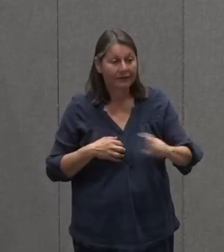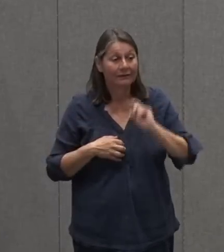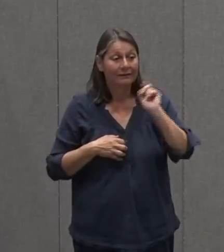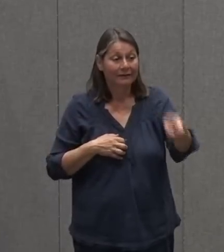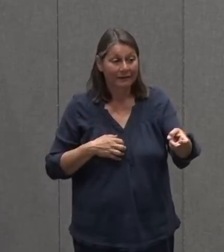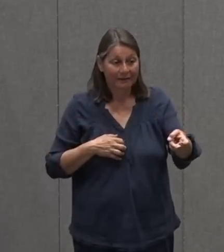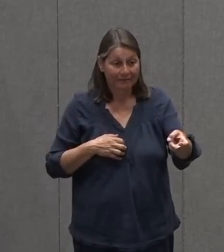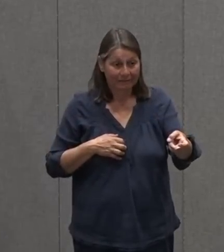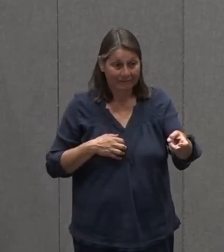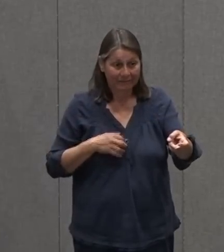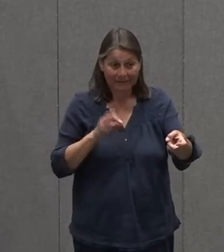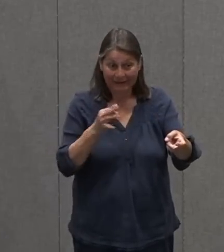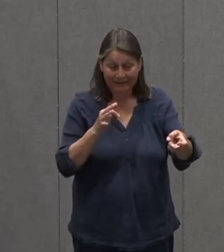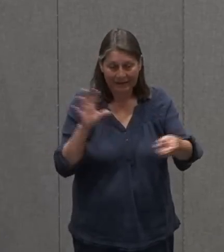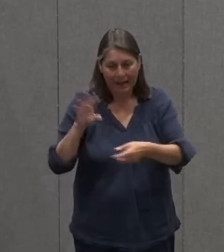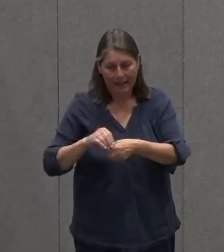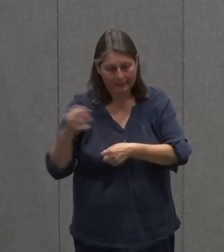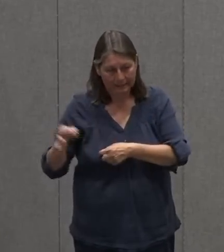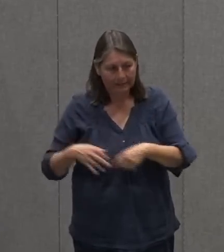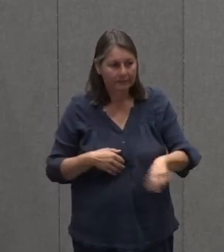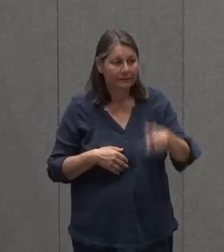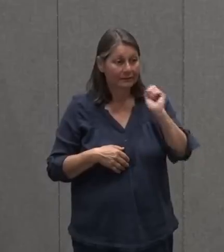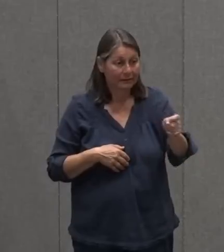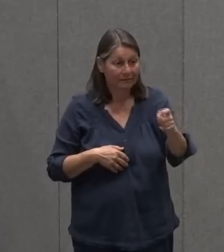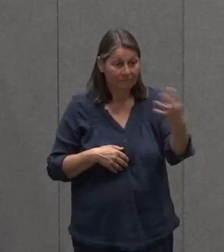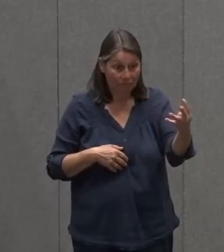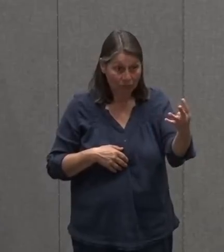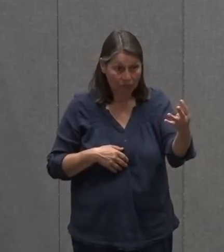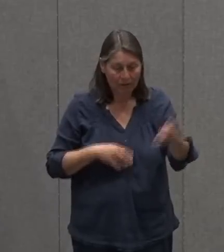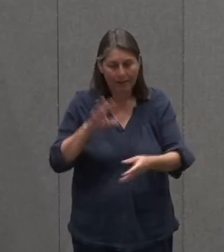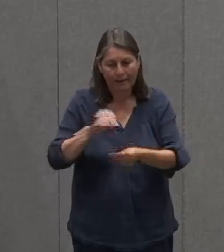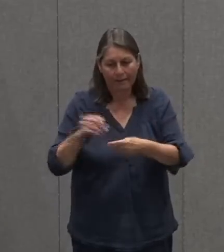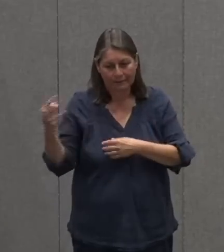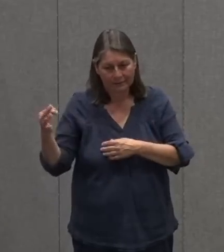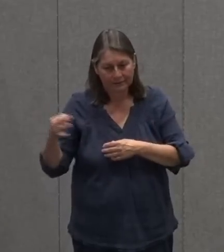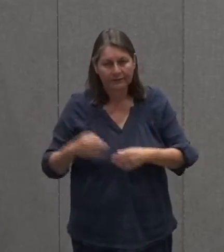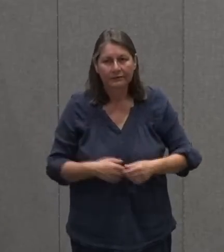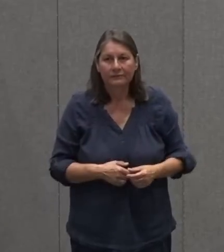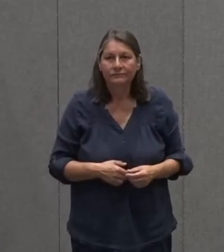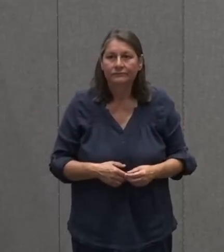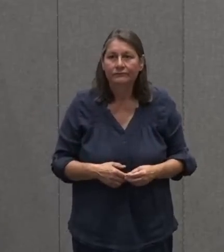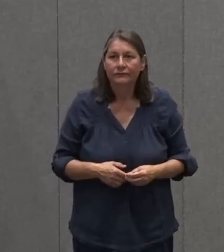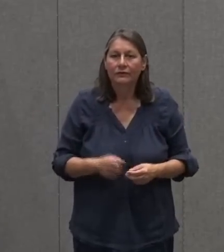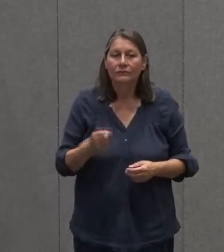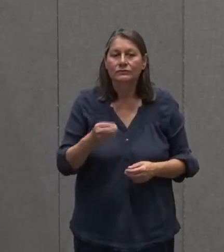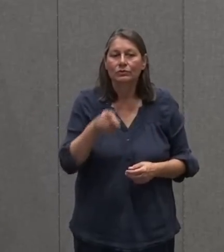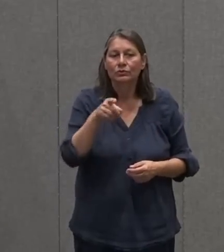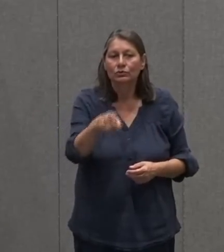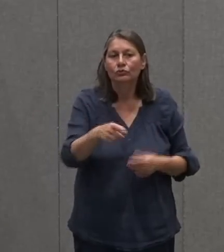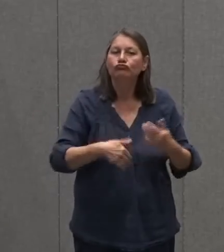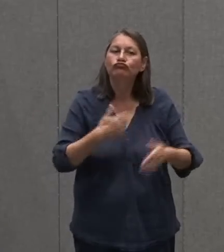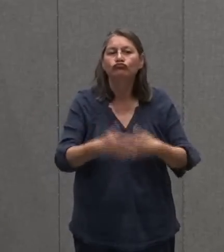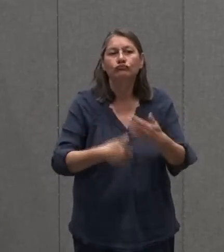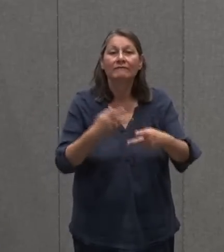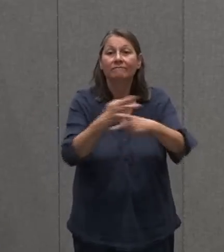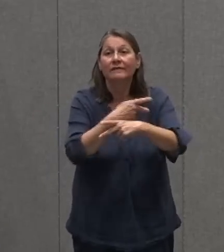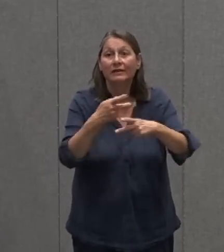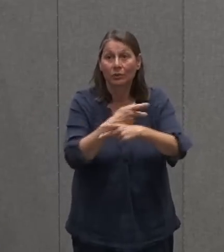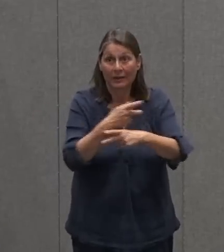your best friend would give to your classmates? And the next part you have to do is maybe just think about, we'll work on that next time.